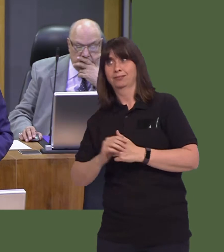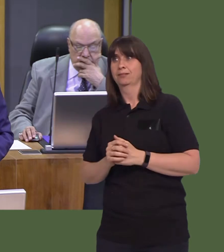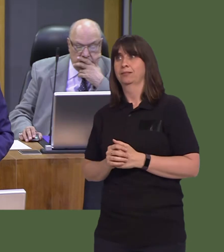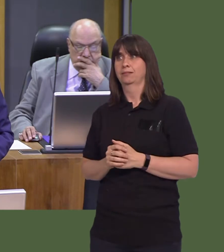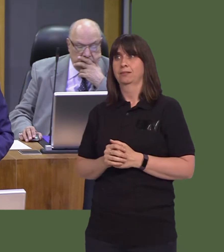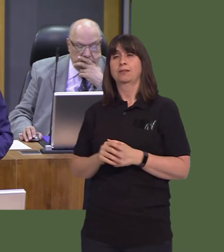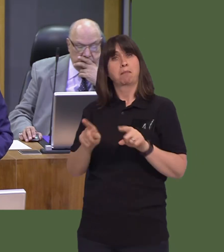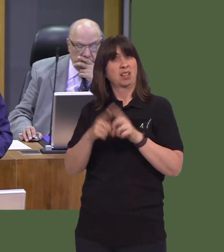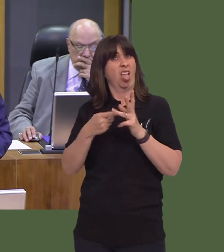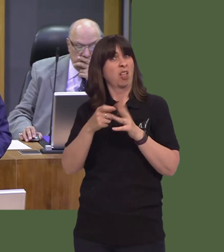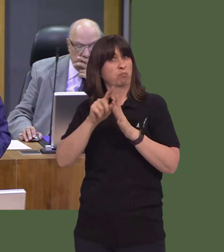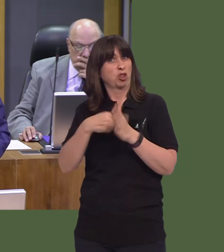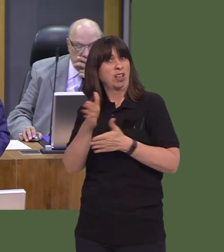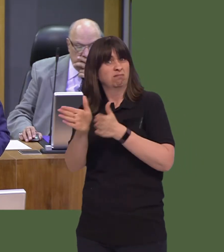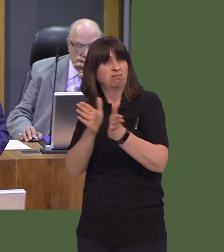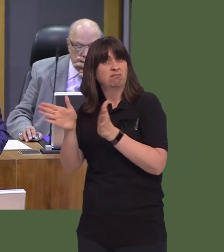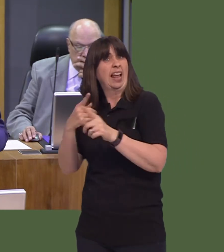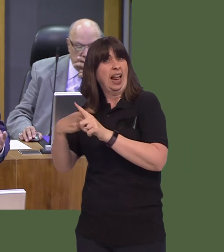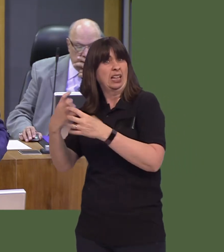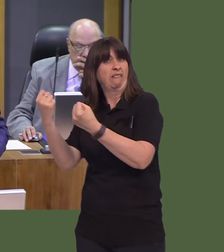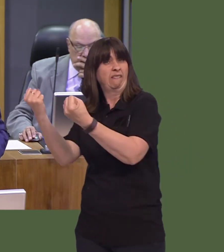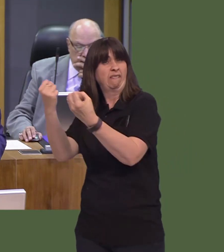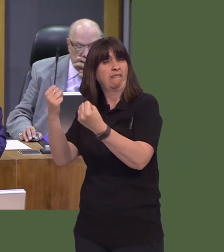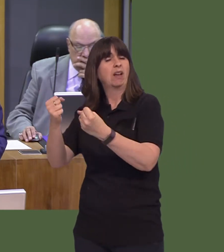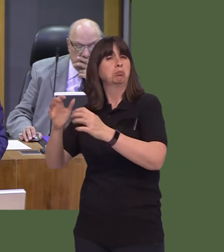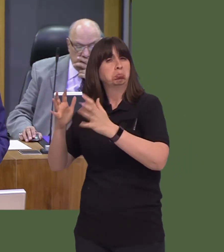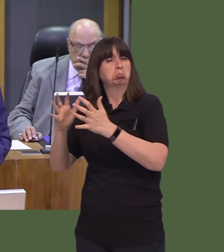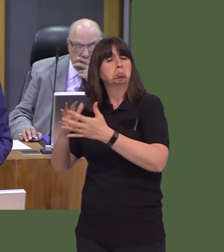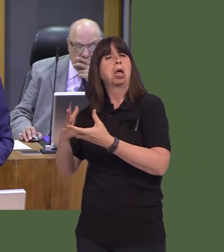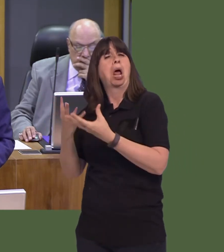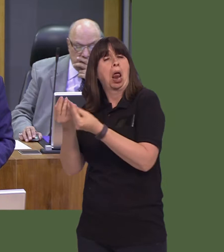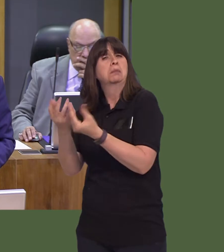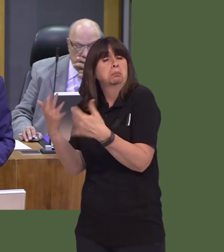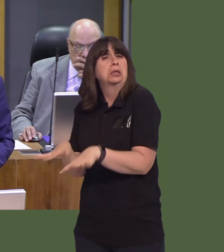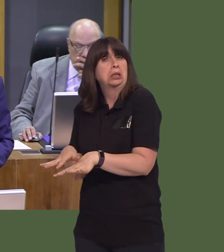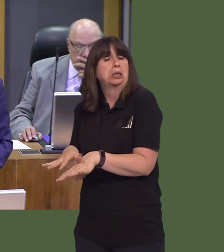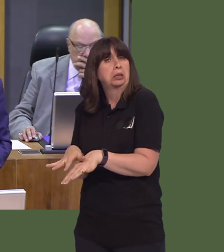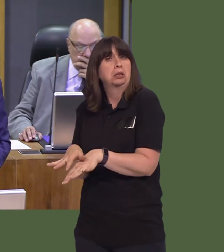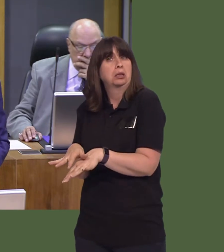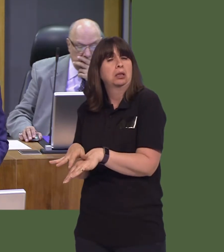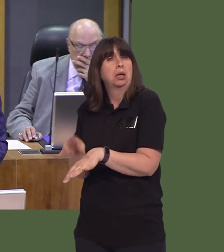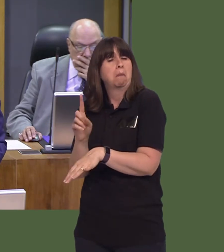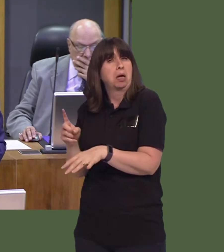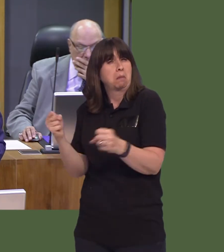of them are also in Englandóhave also been helpful, but they're not as powerful as supply-side